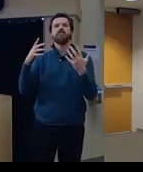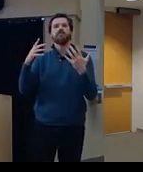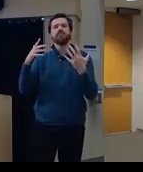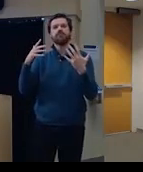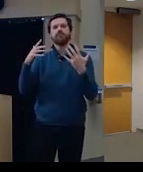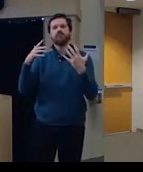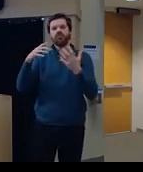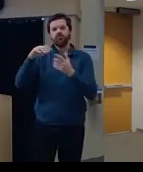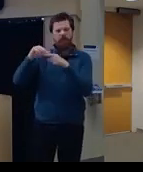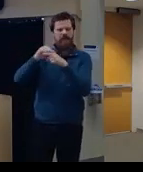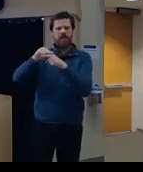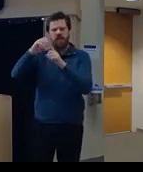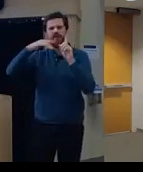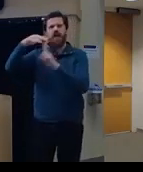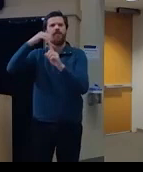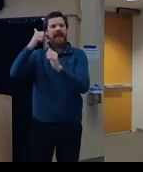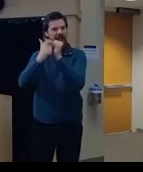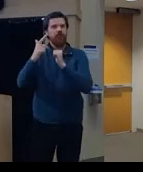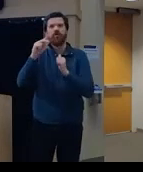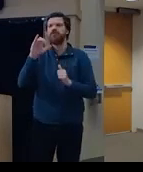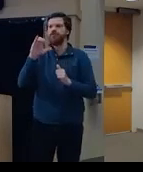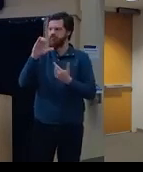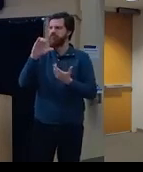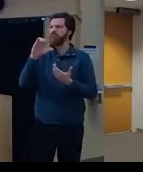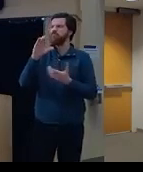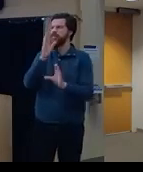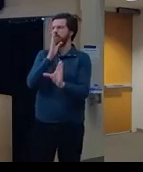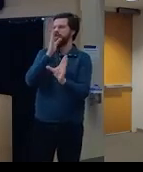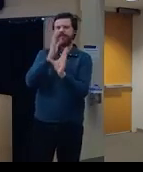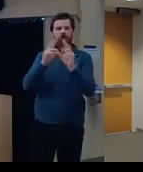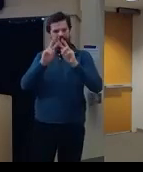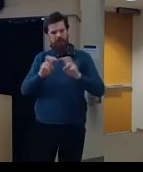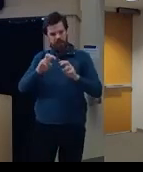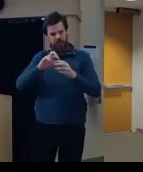training environment so everybody in New York is psychotically inclined and so it always marveled